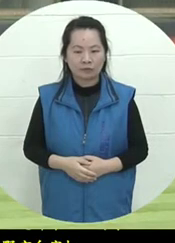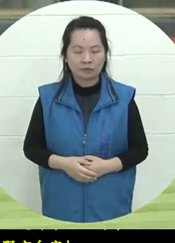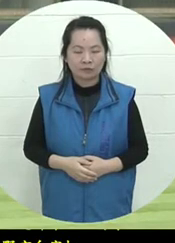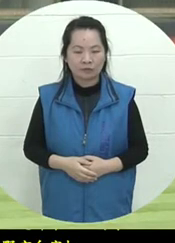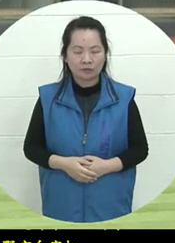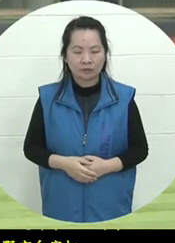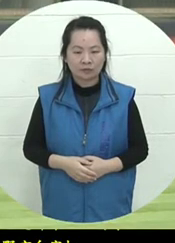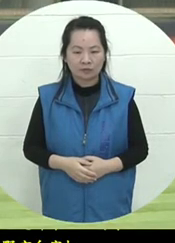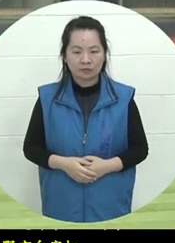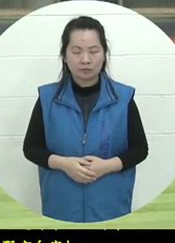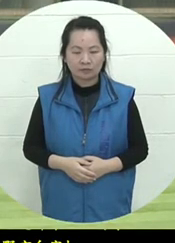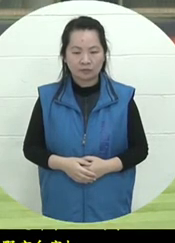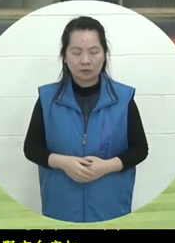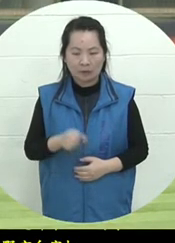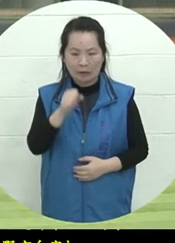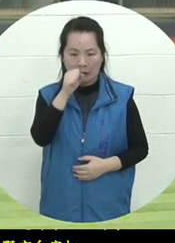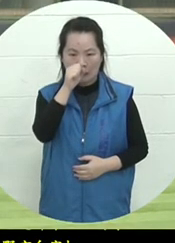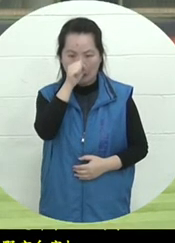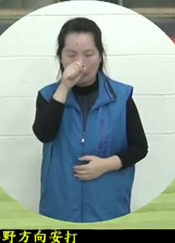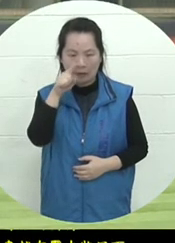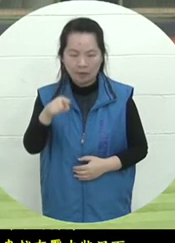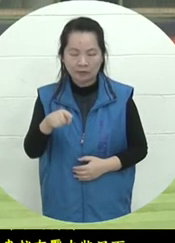but with more positional deviations.